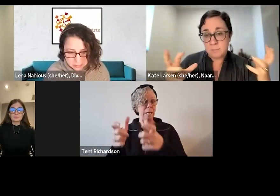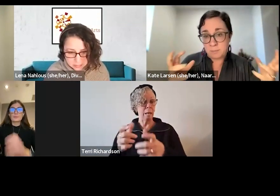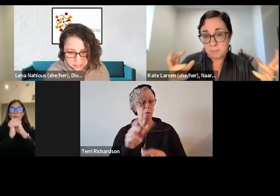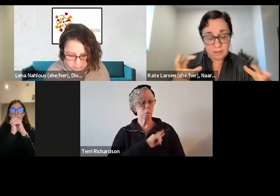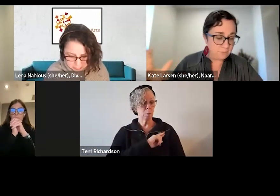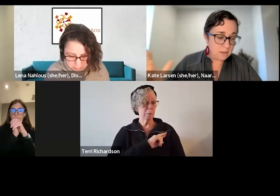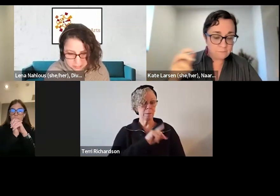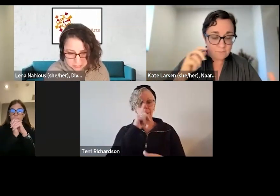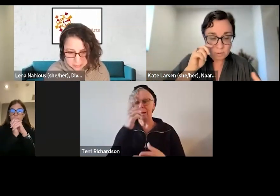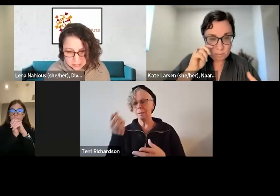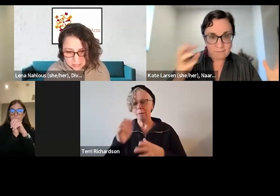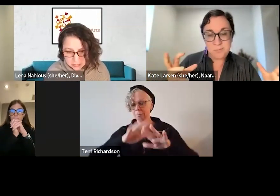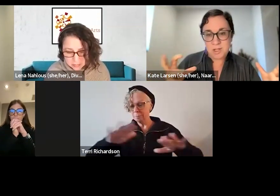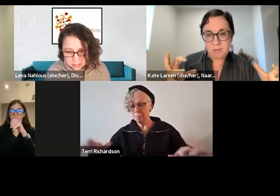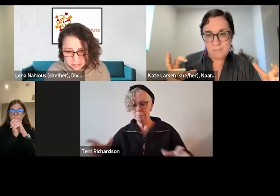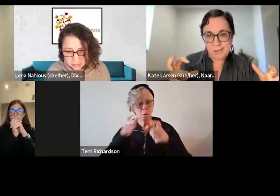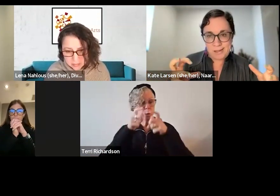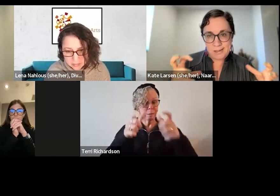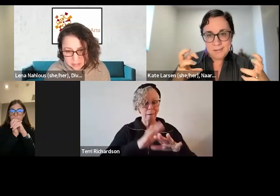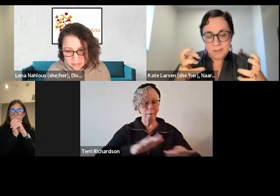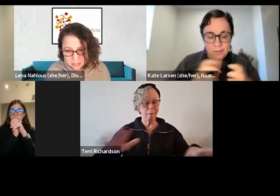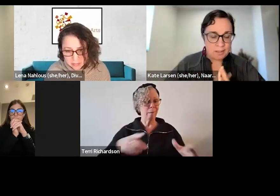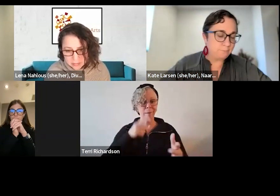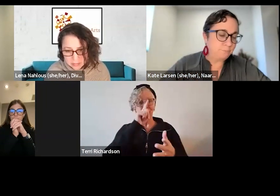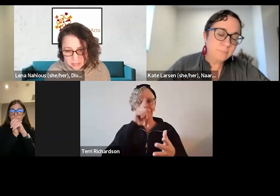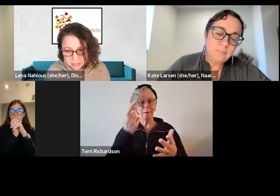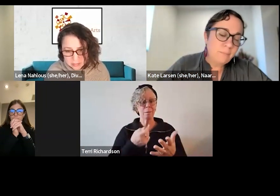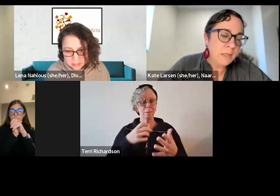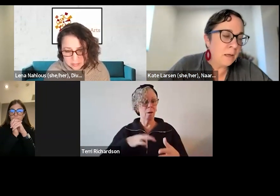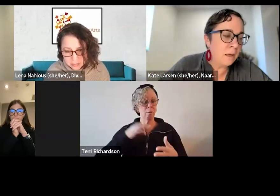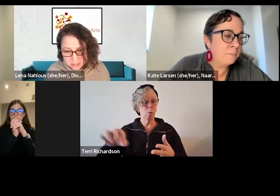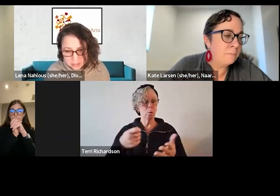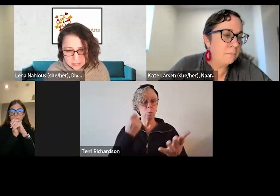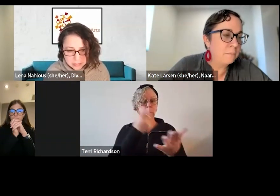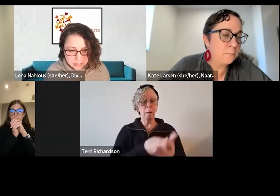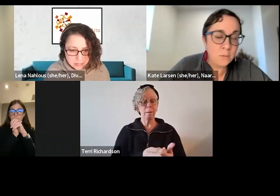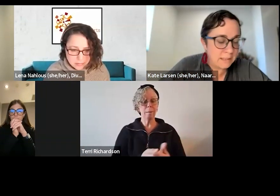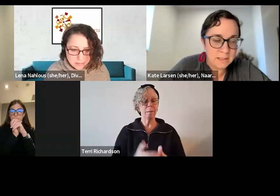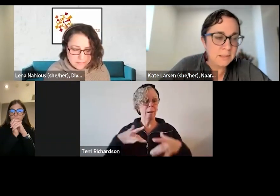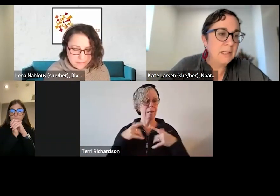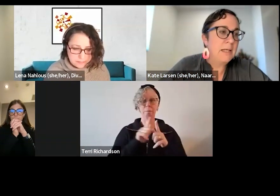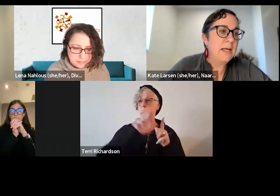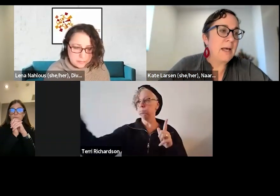people who live further away from geographically situated board meetings.